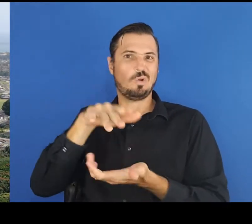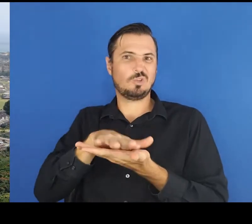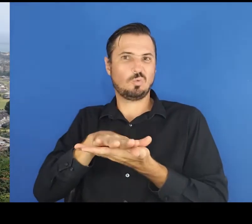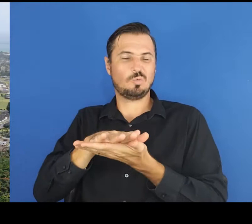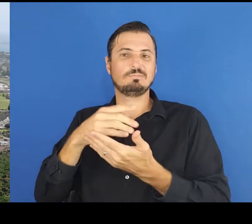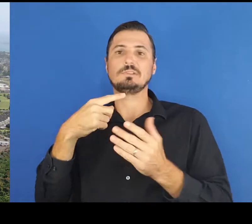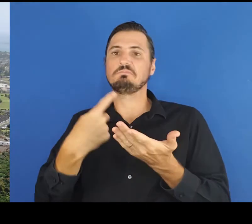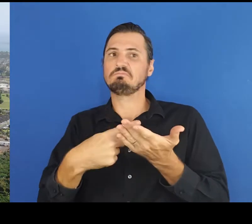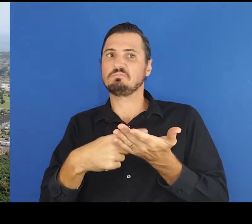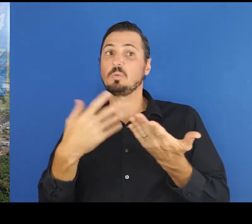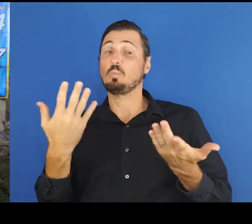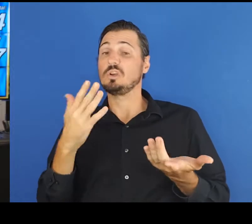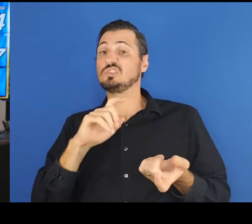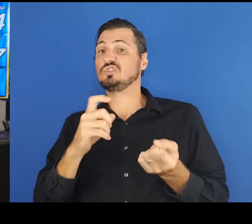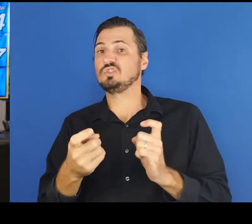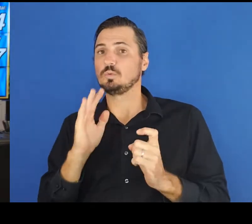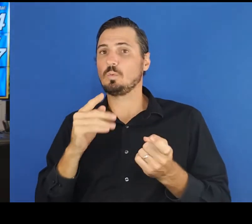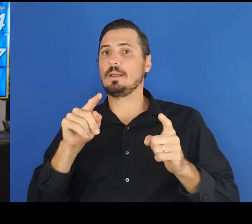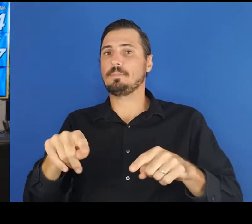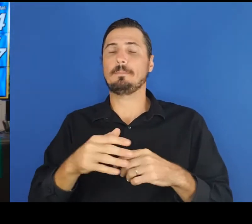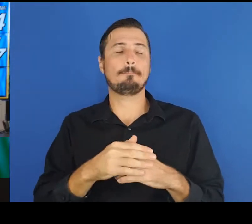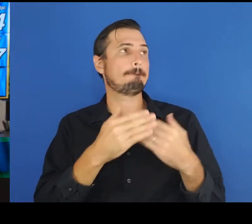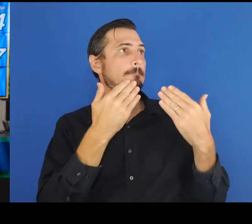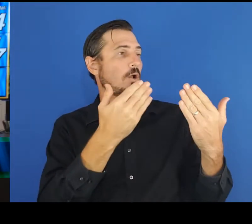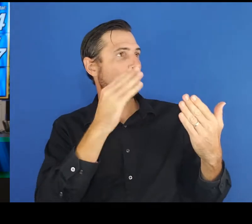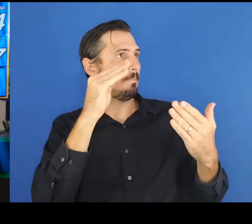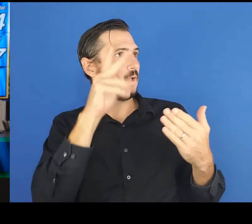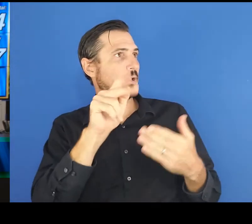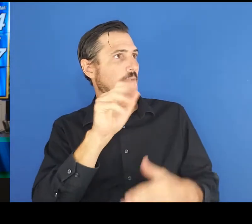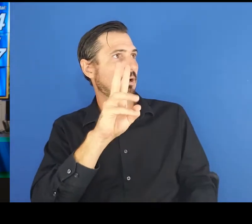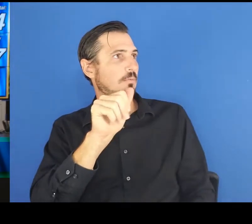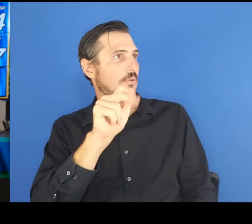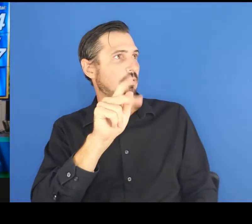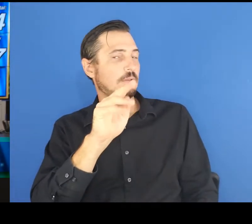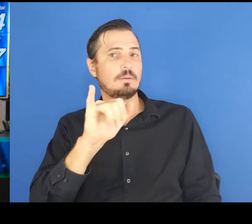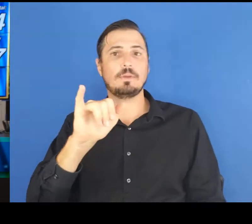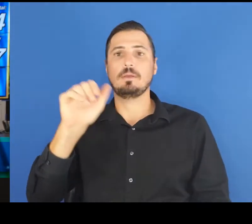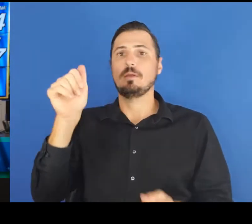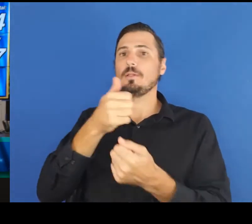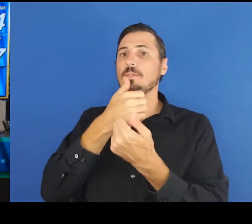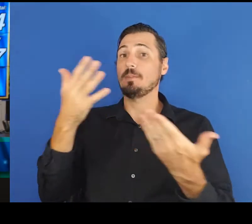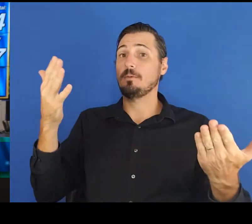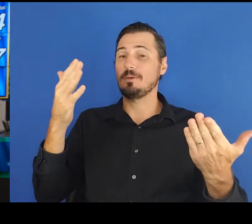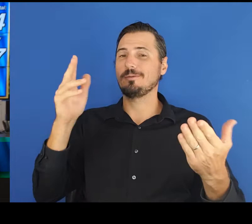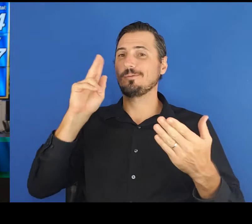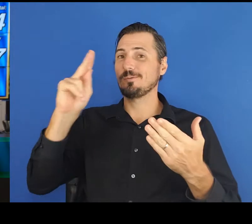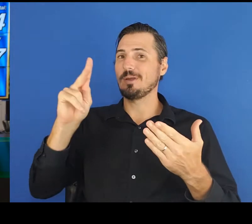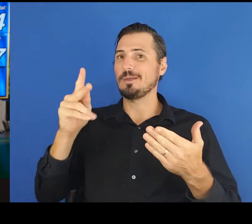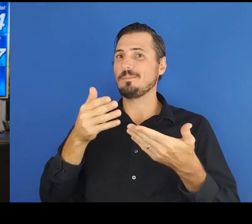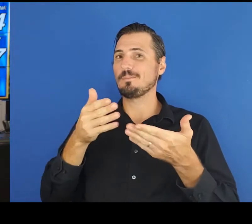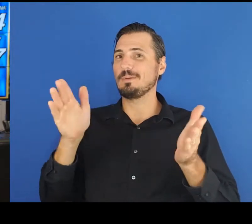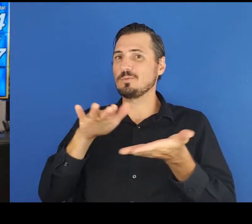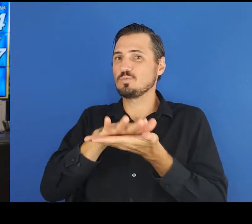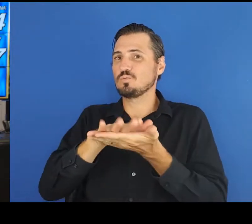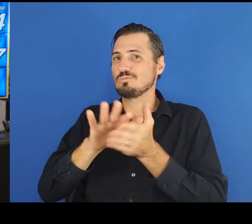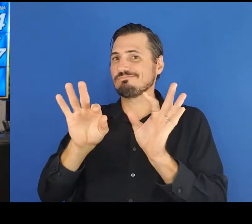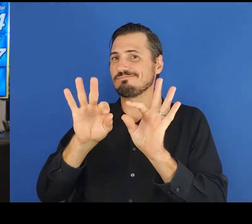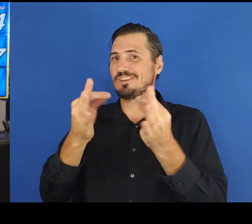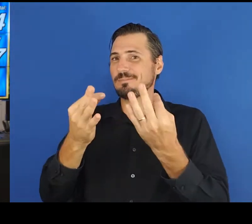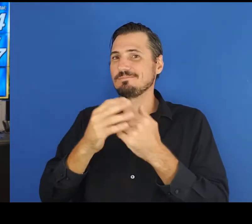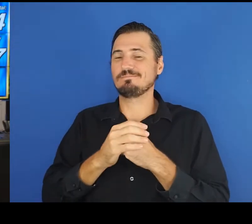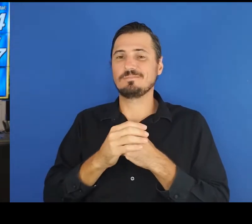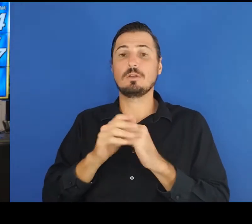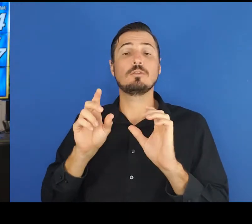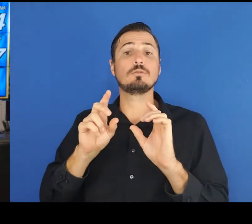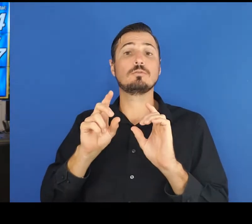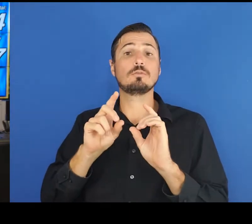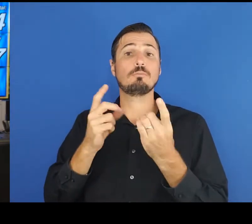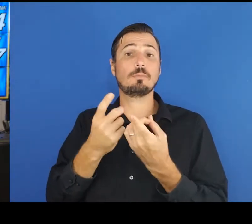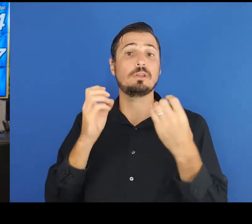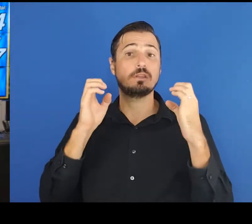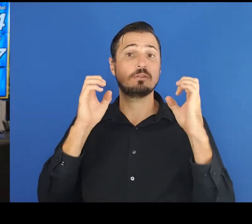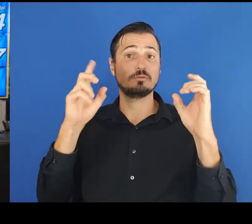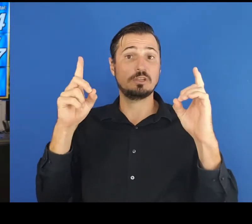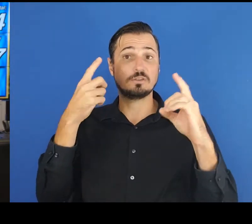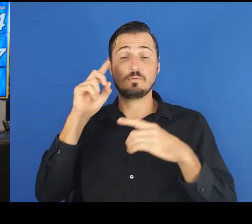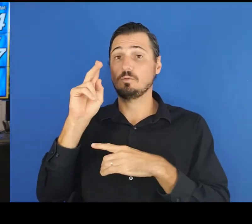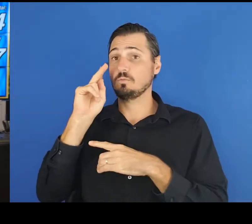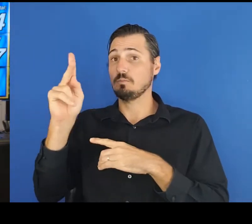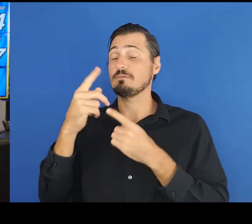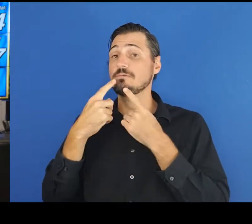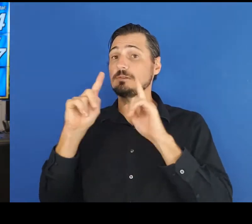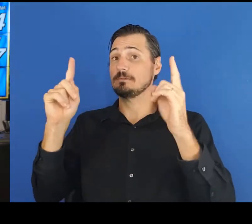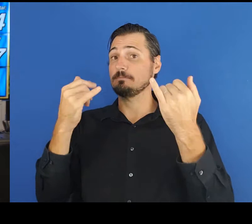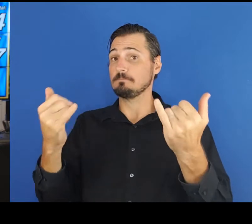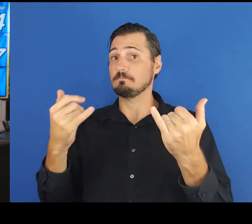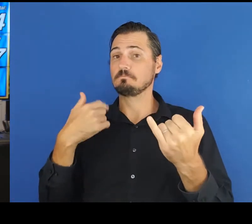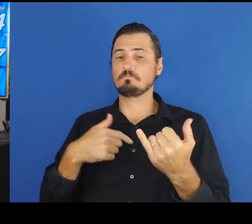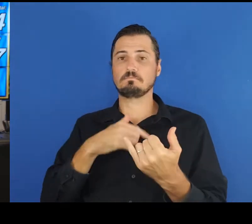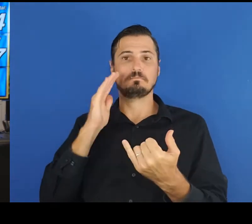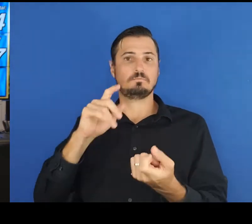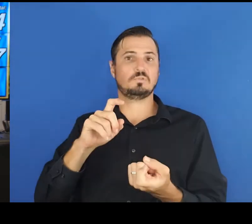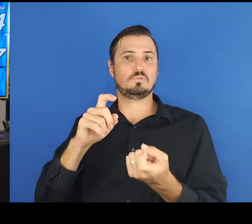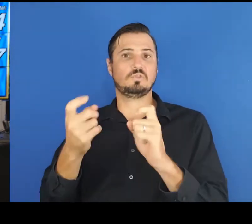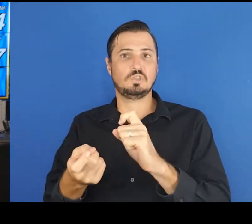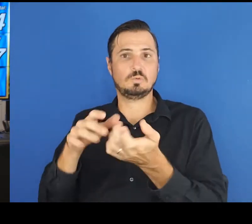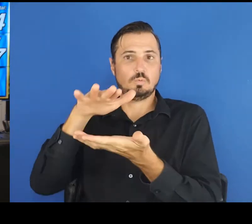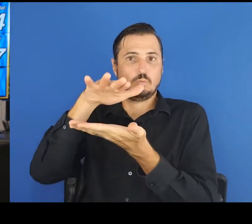Mahalo, Mayor Kawakami. Aloha Kaua‘i Public School ‘Ohana. The Department of Education, Kaua’i Complex Area Office is announcing today that we will revise school learning models